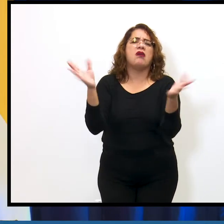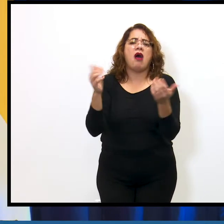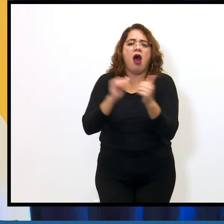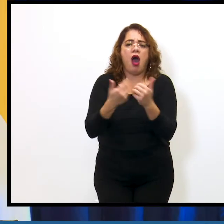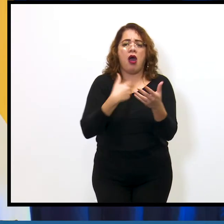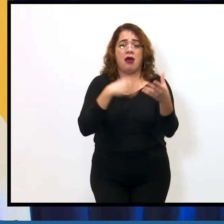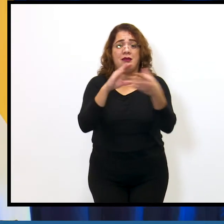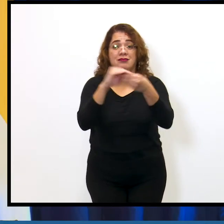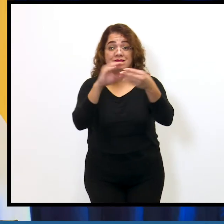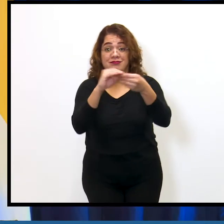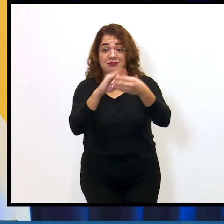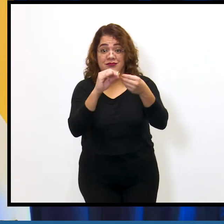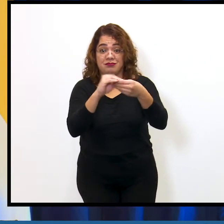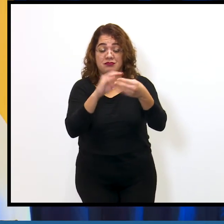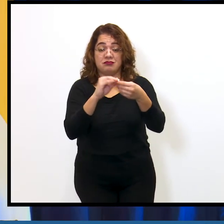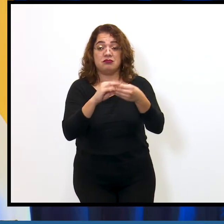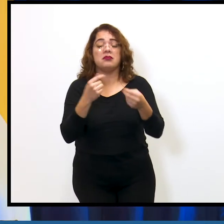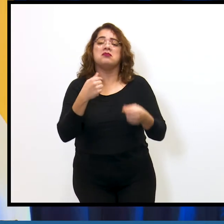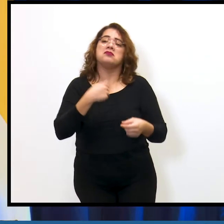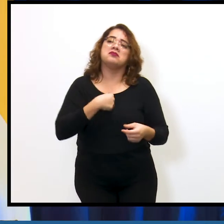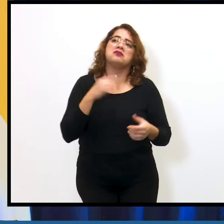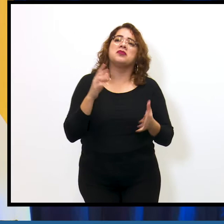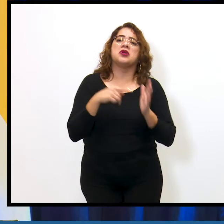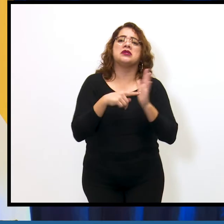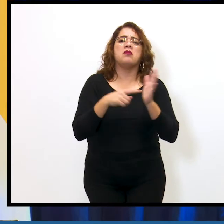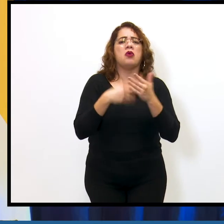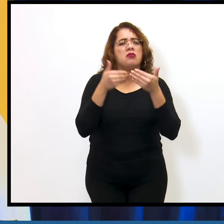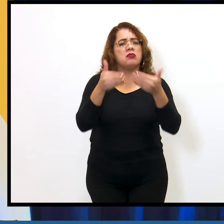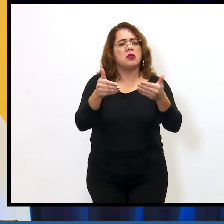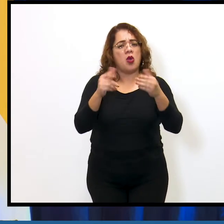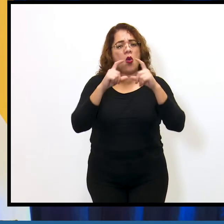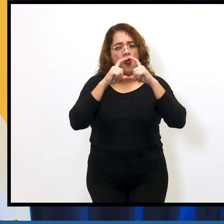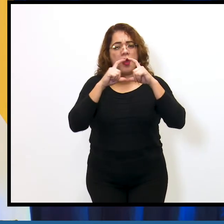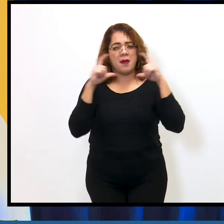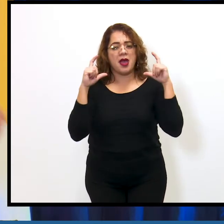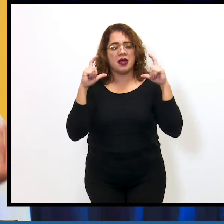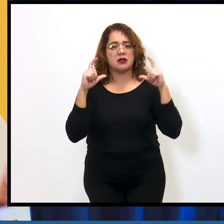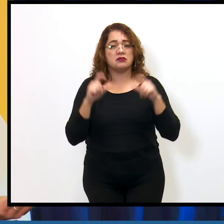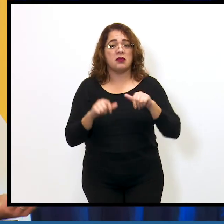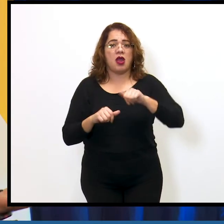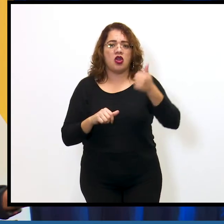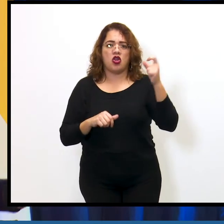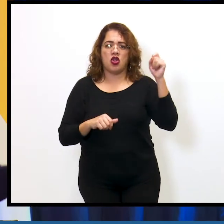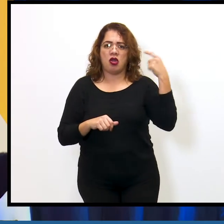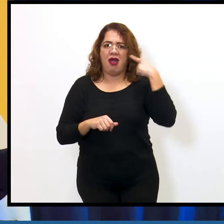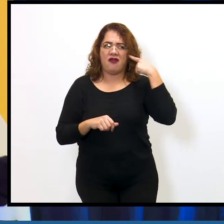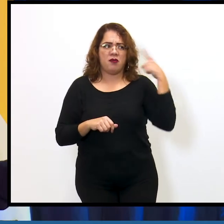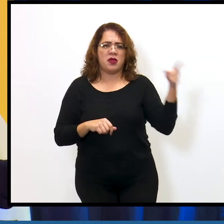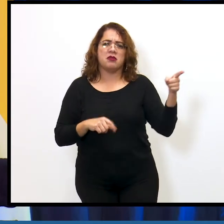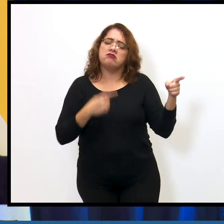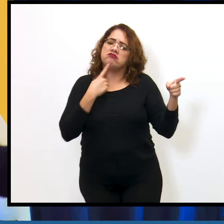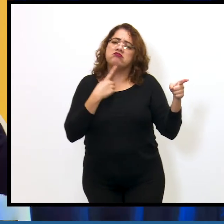where I might be saying wear a mask but another government official might be saying that you don't